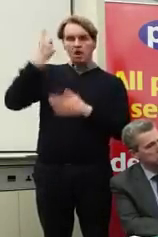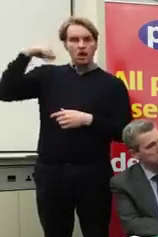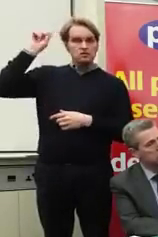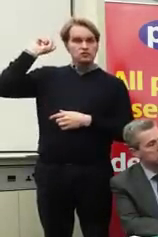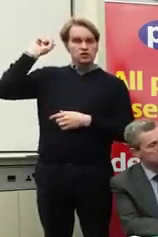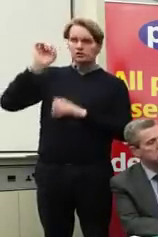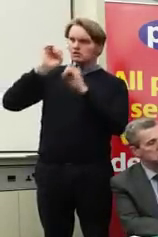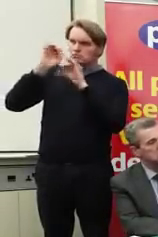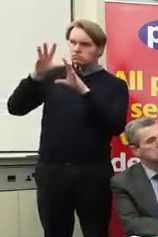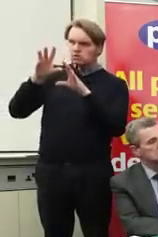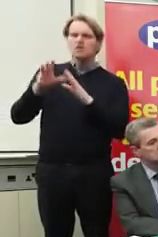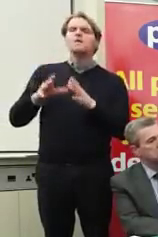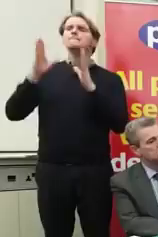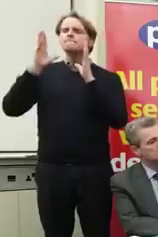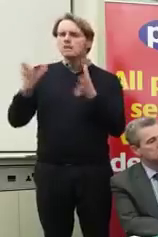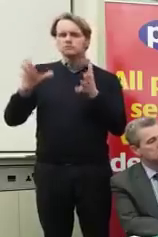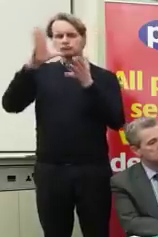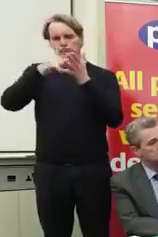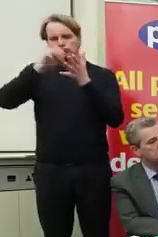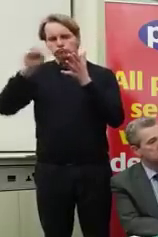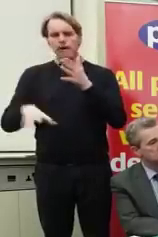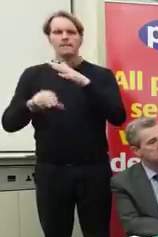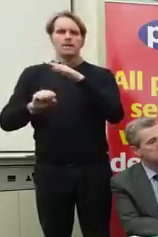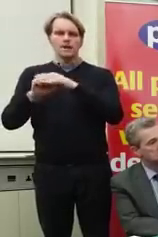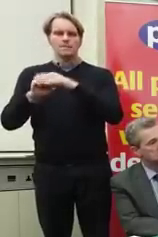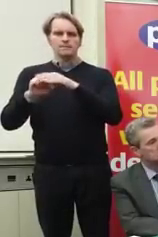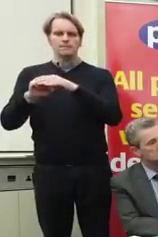pay cap into a reality and I've said time and time again the lobbying that we